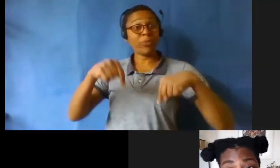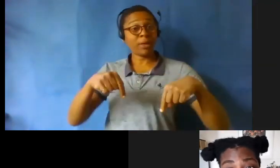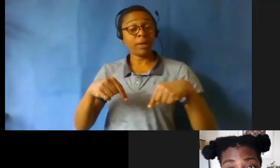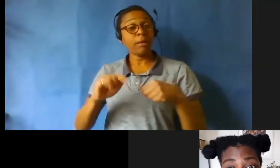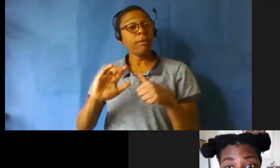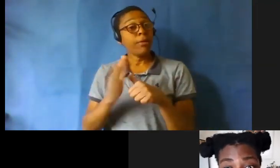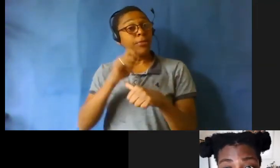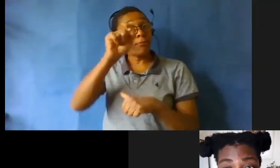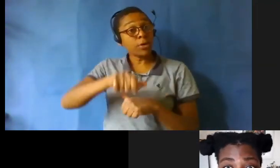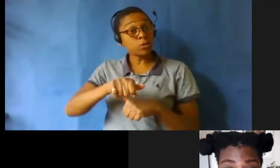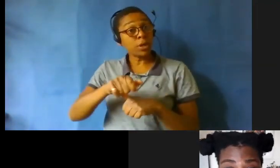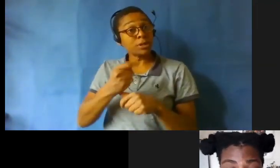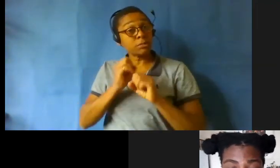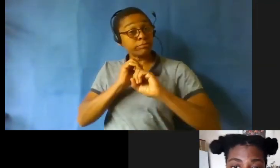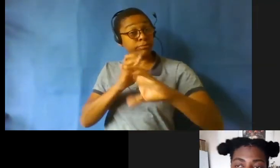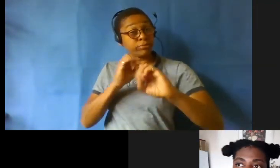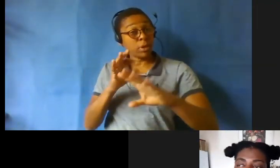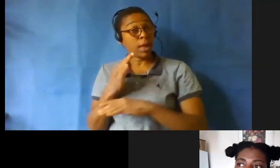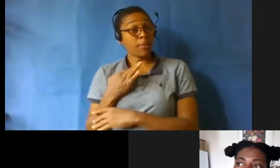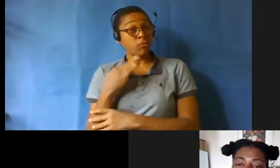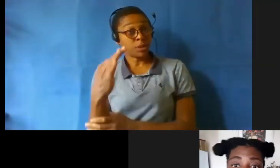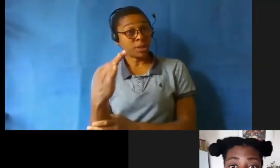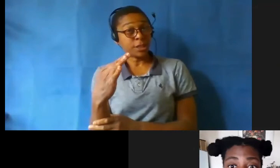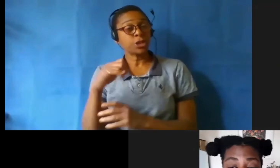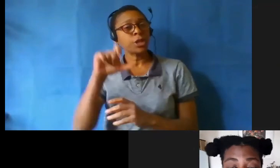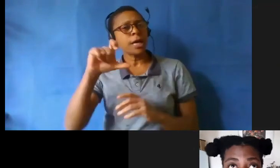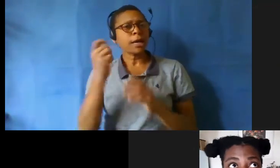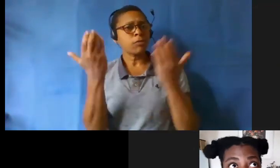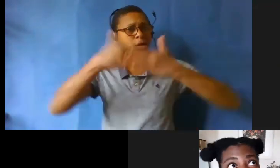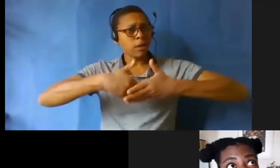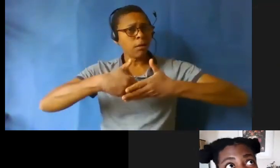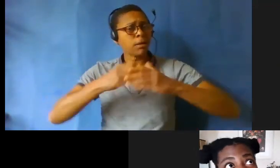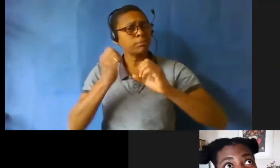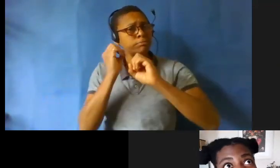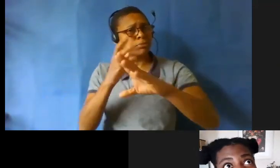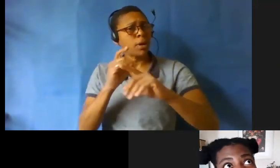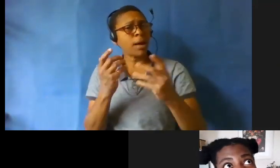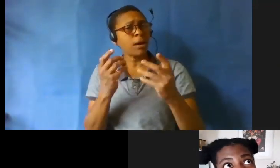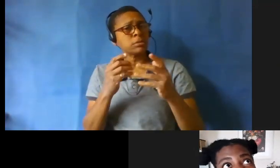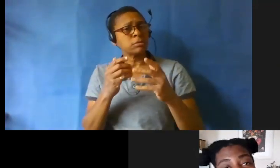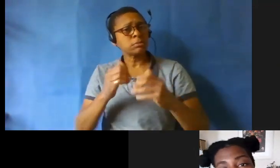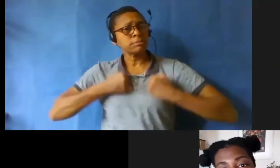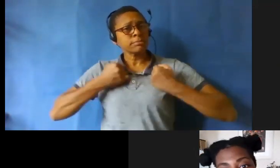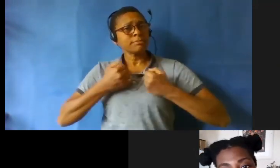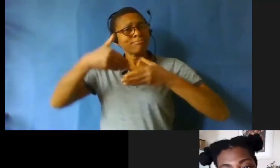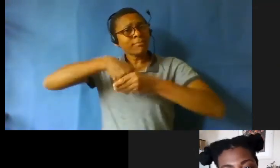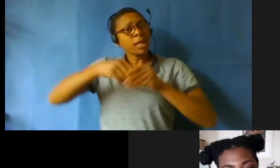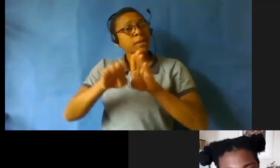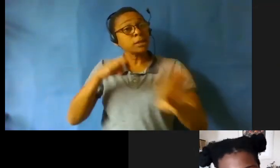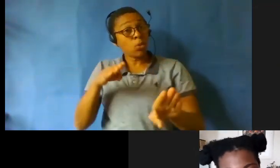representation in sports right and how we don't consider enough the effect of